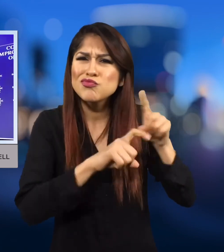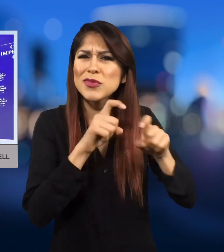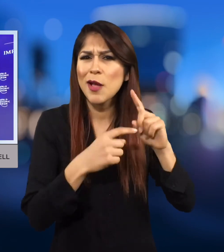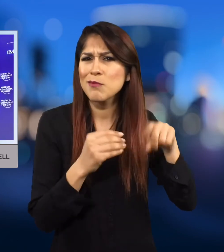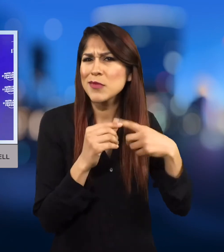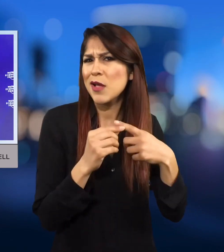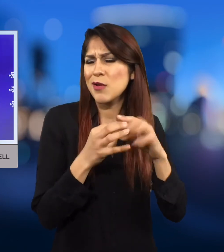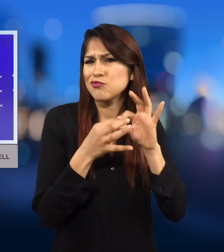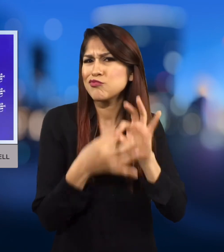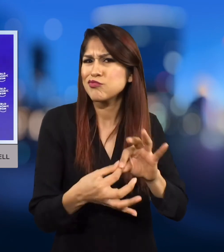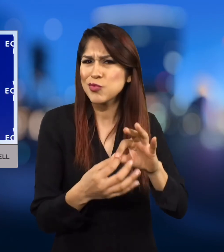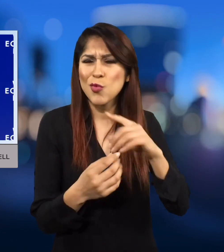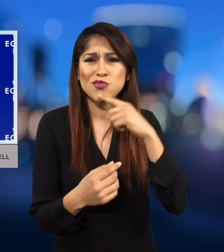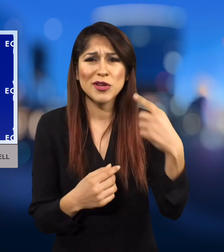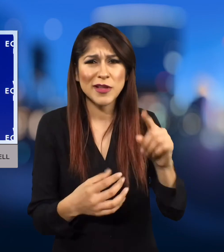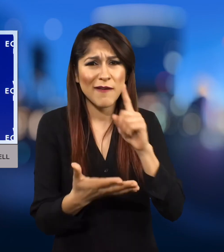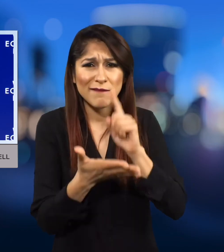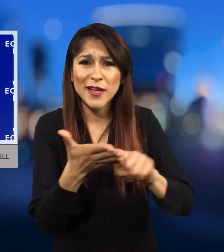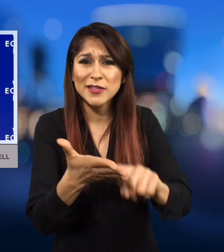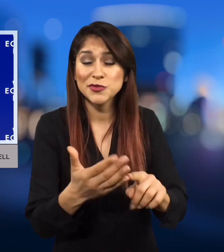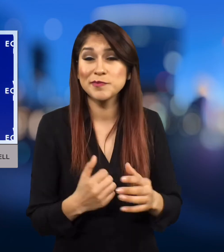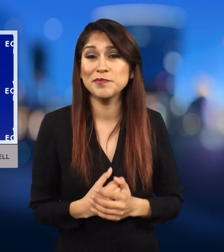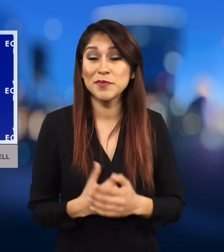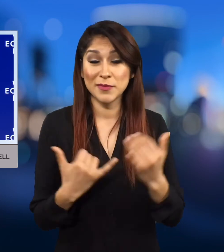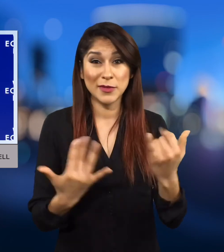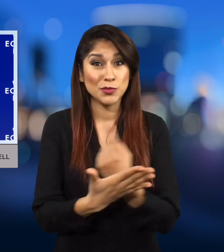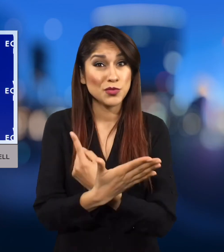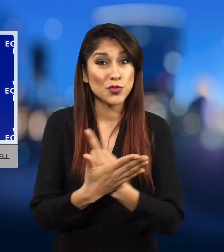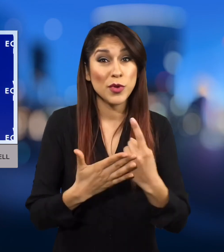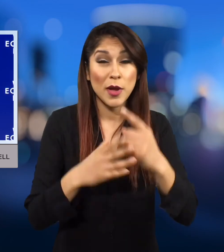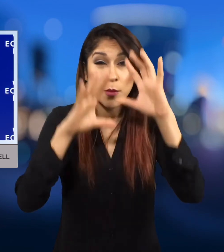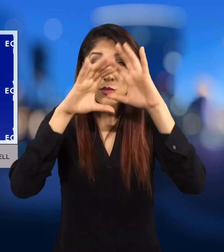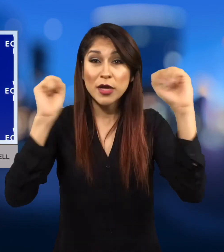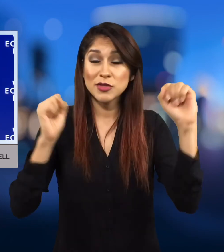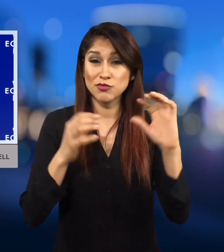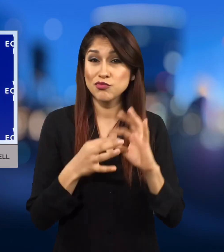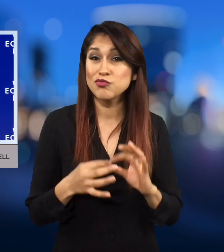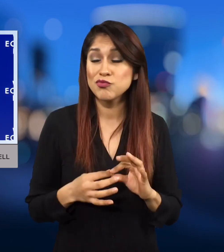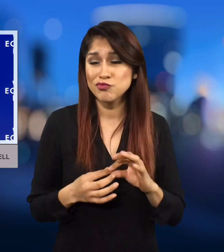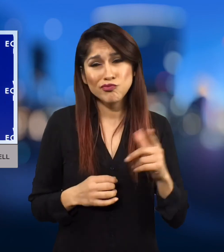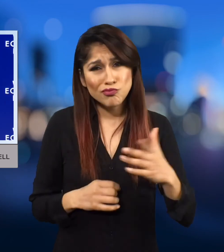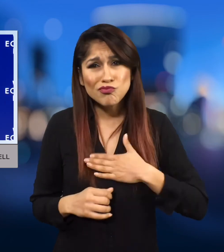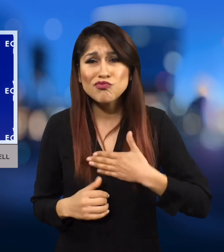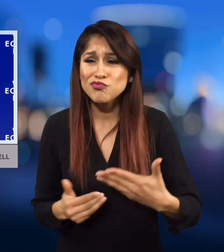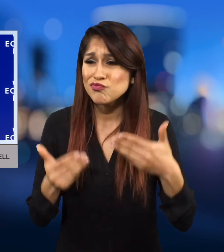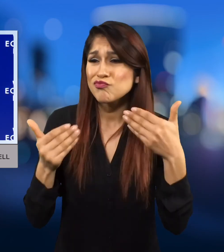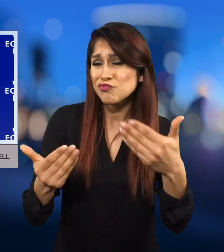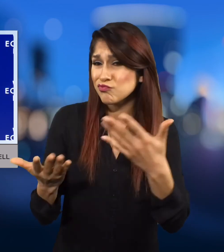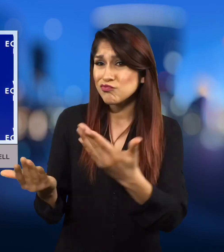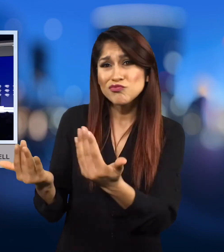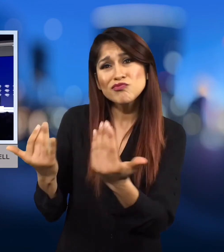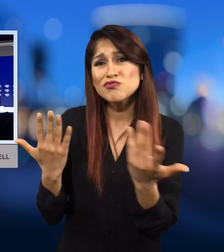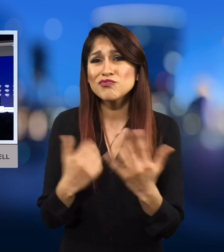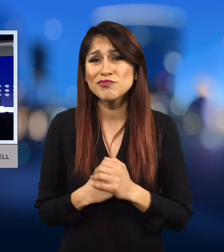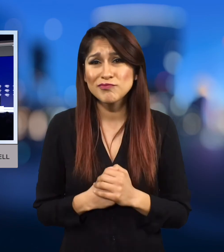investigation and this week the president himself said he would welcome that opportunity.